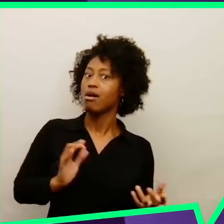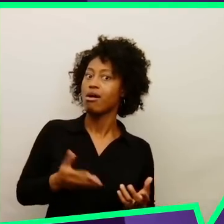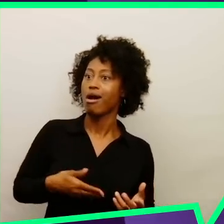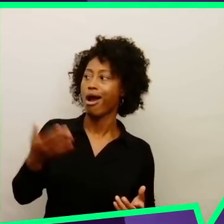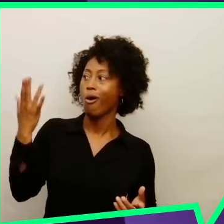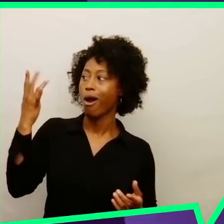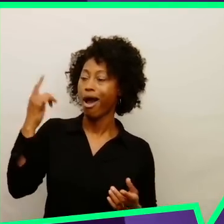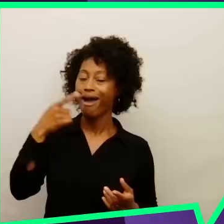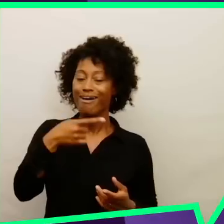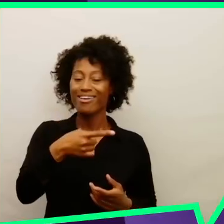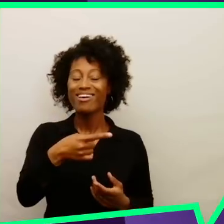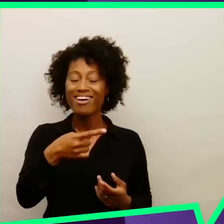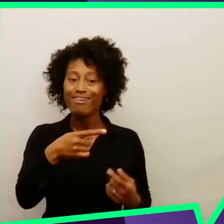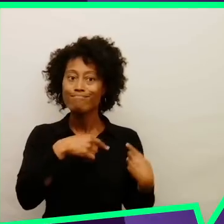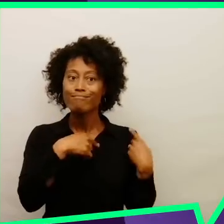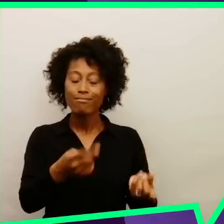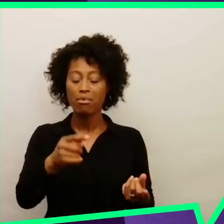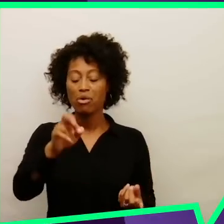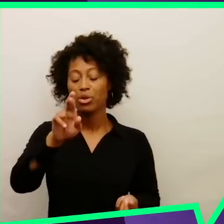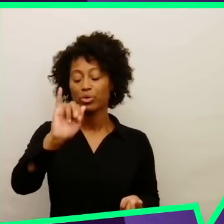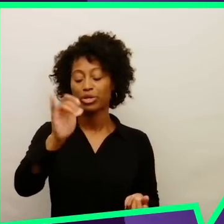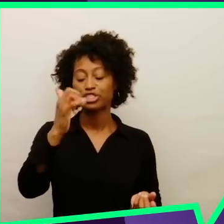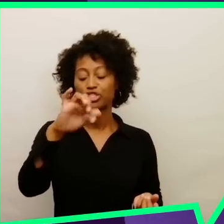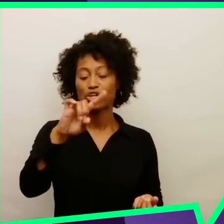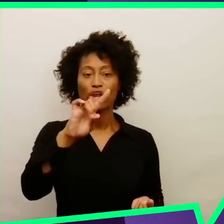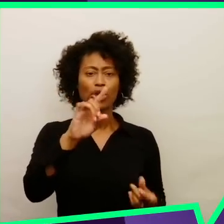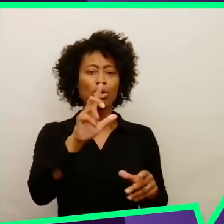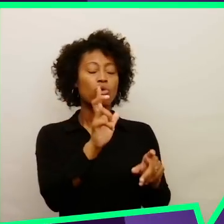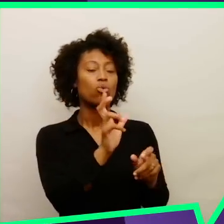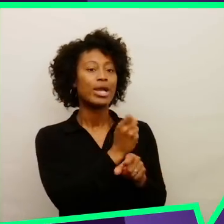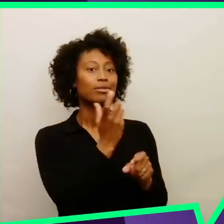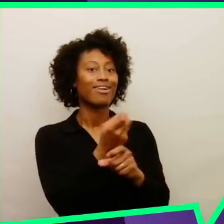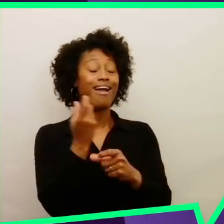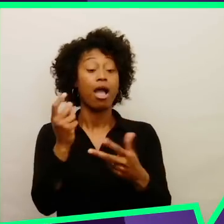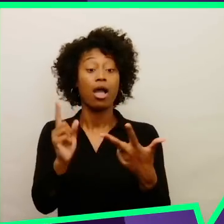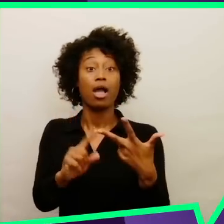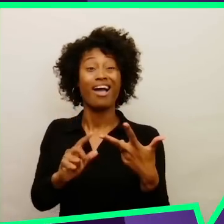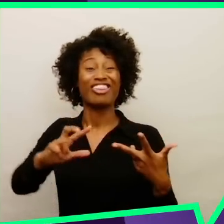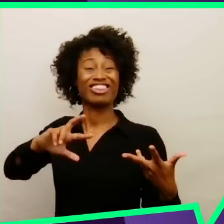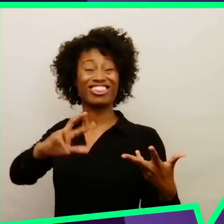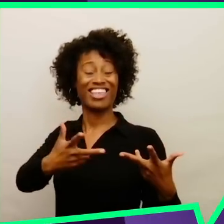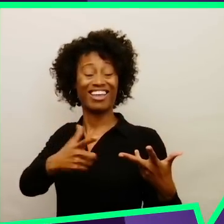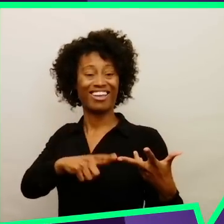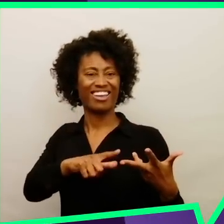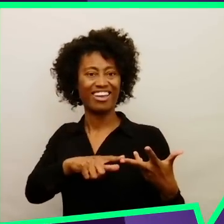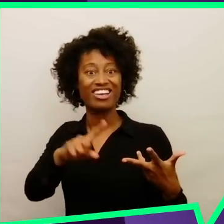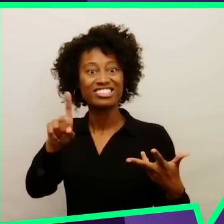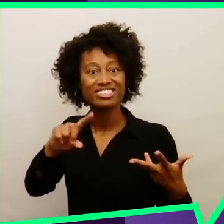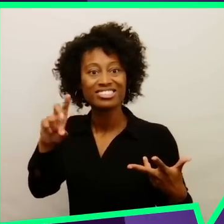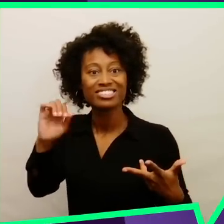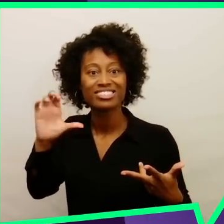Because we've been seeing Richard dominate this whole time. And yet, here we are. Zach is in first.